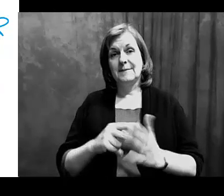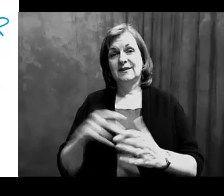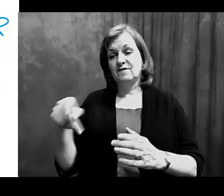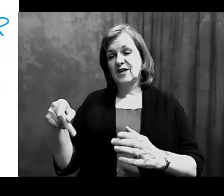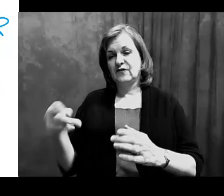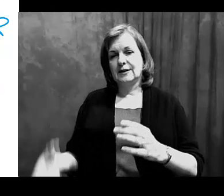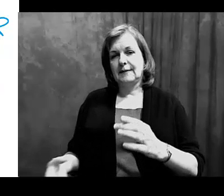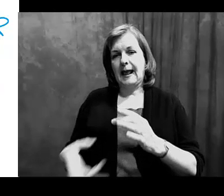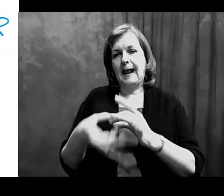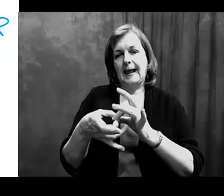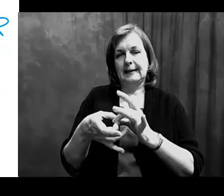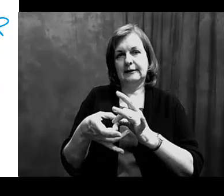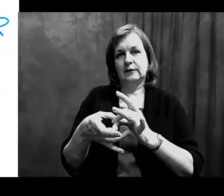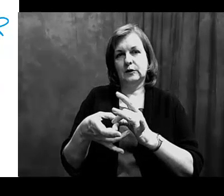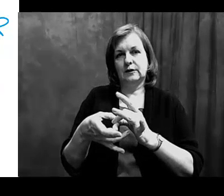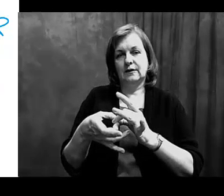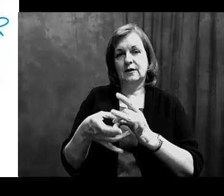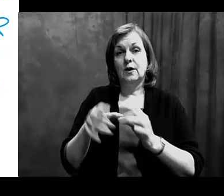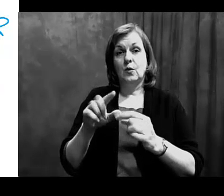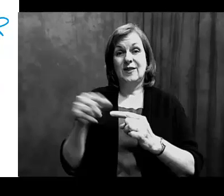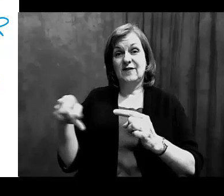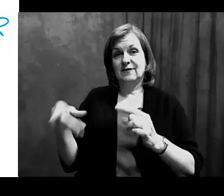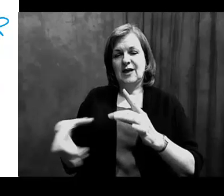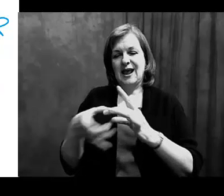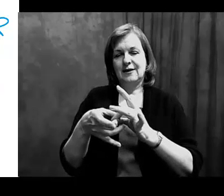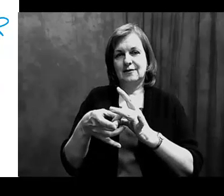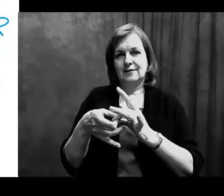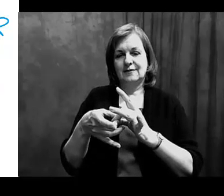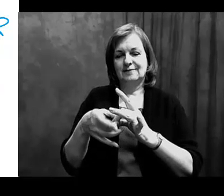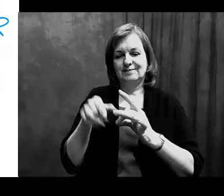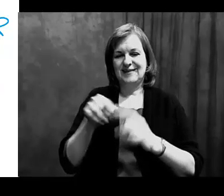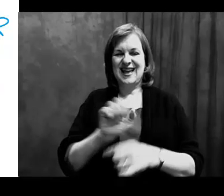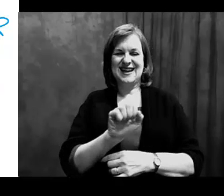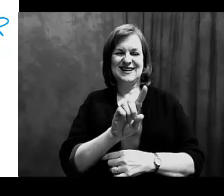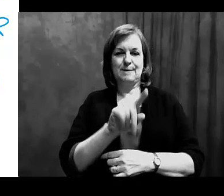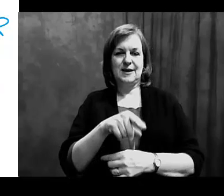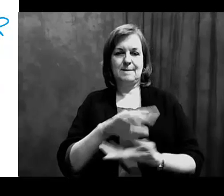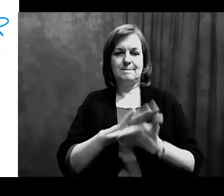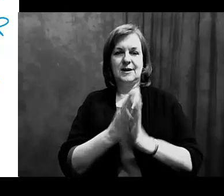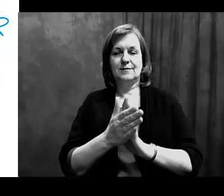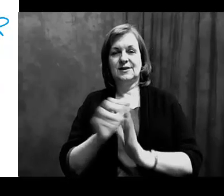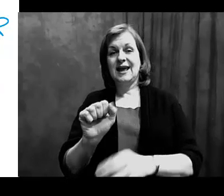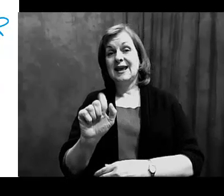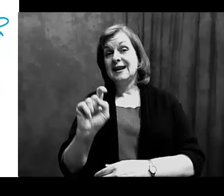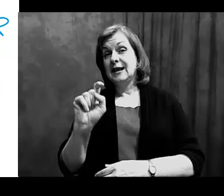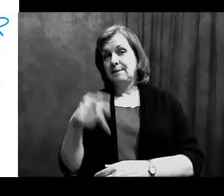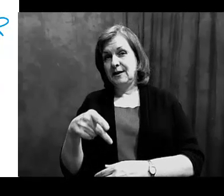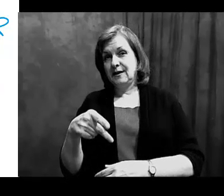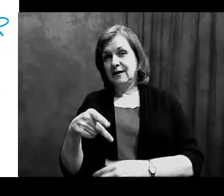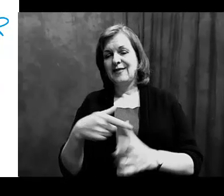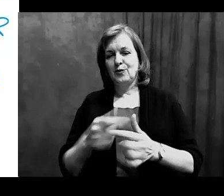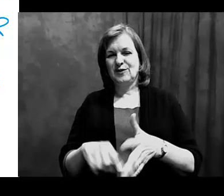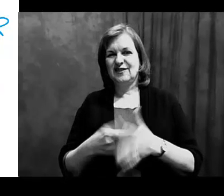of a phosphate when we add it we go back to ATP and we start all over again